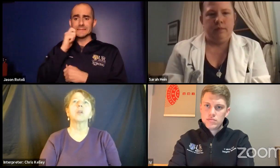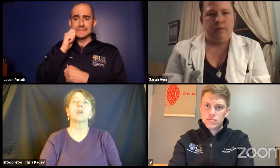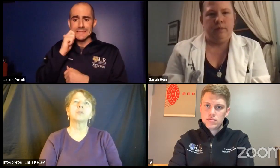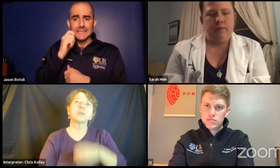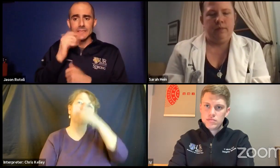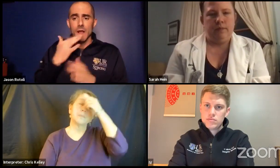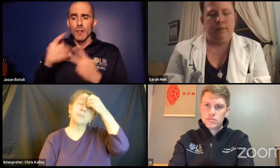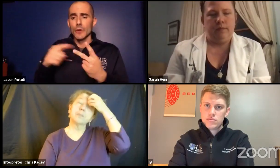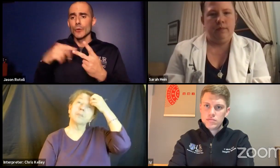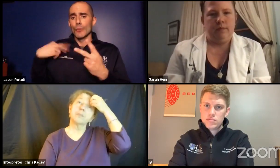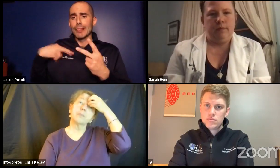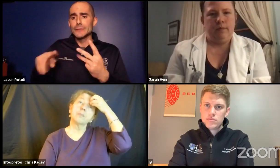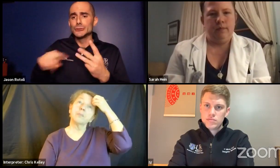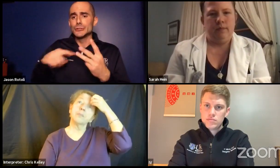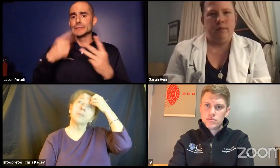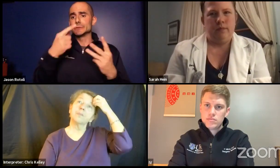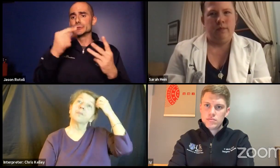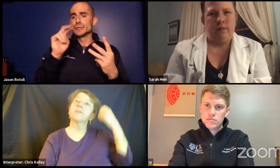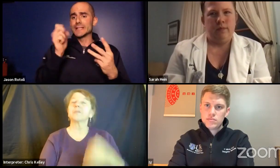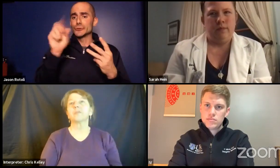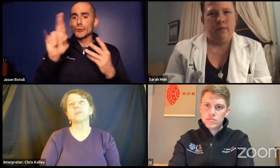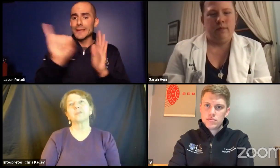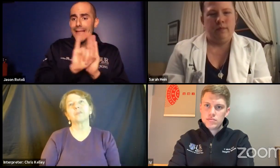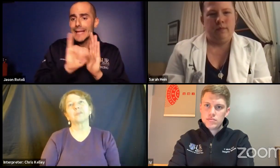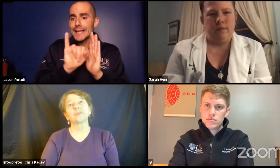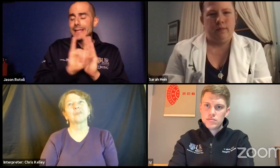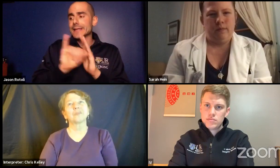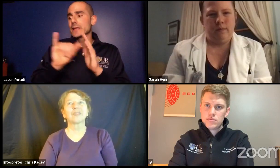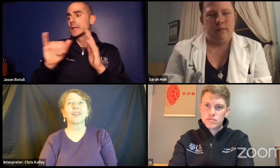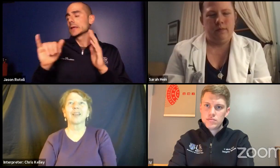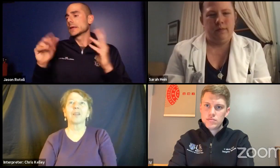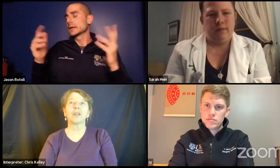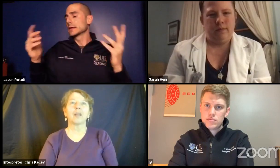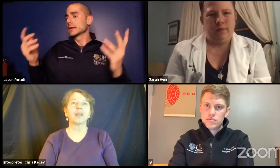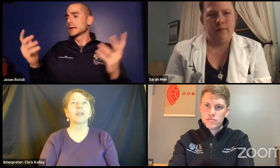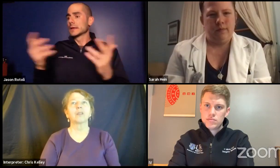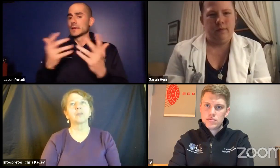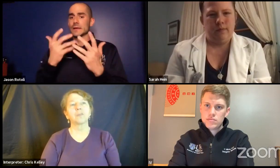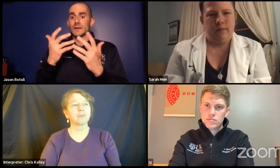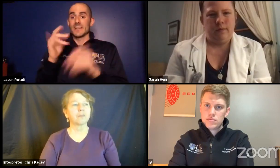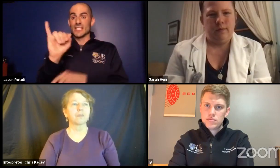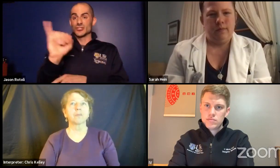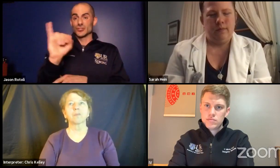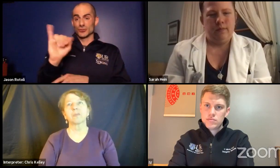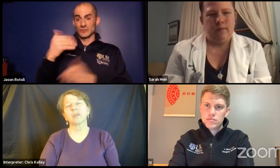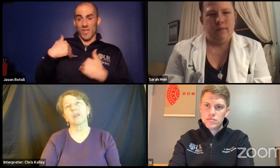I will say that my department and my residents study hard to try to learn about the different